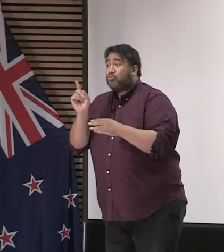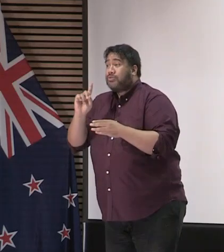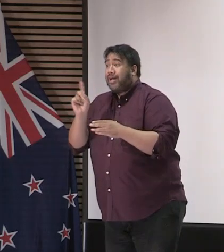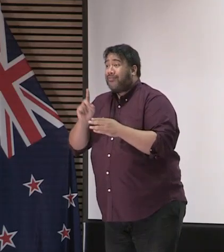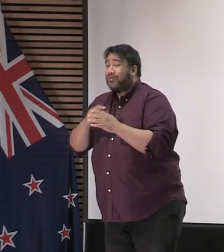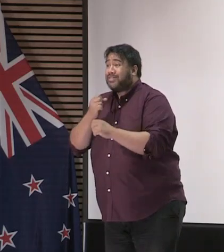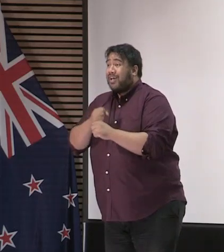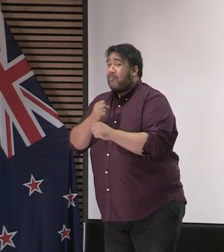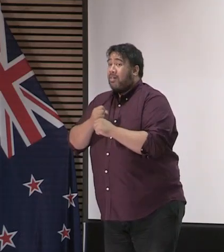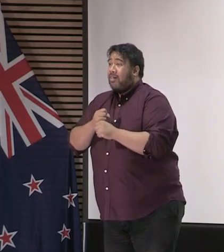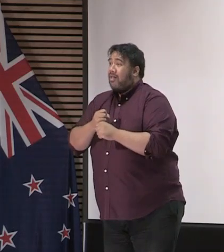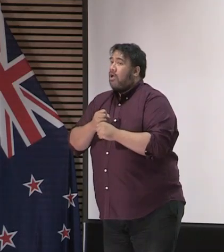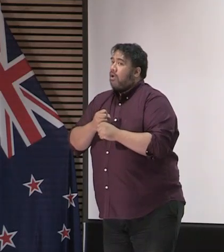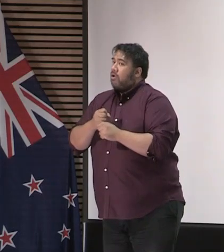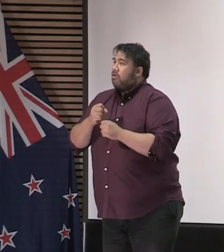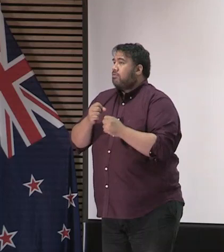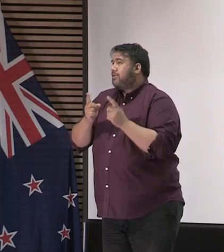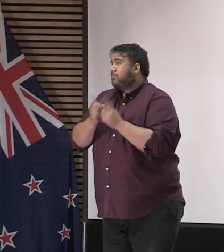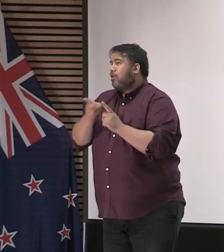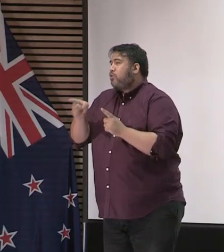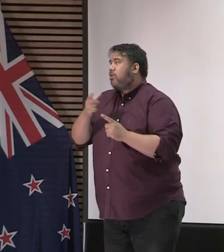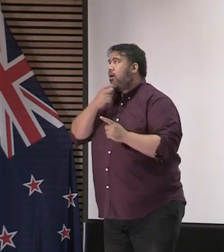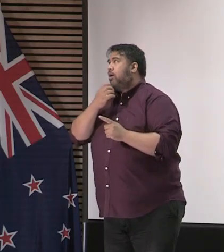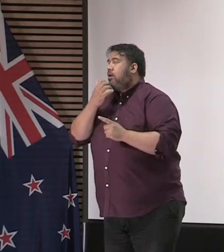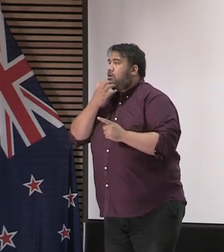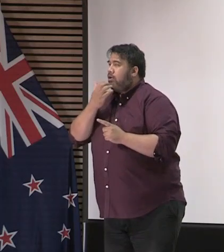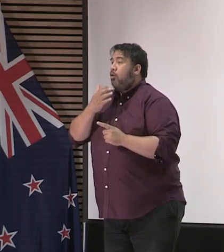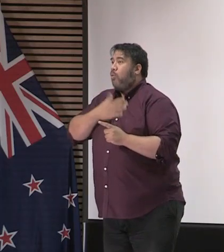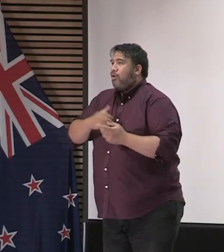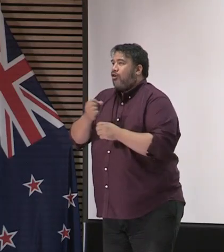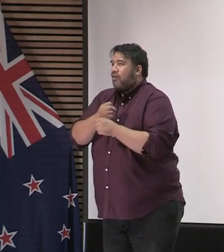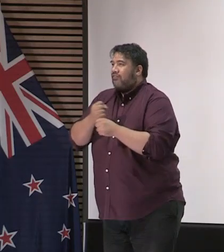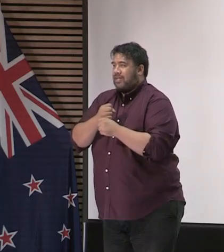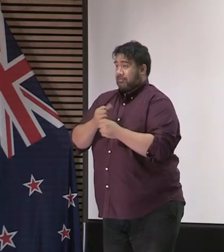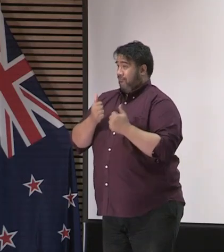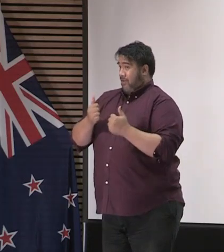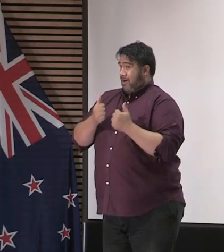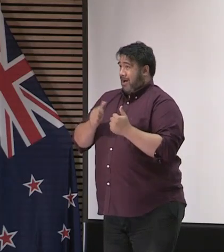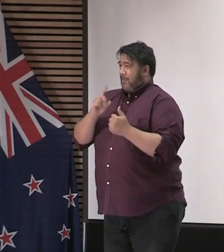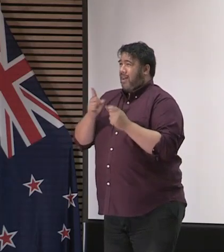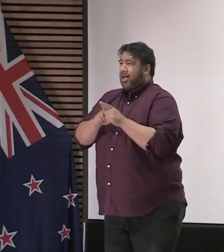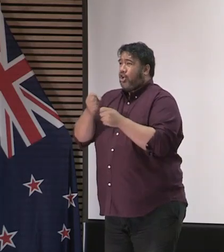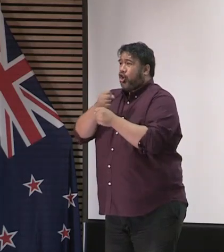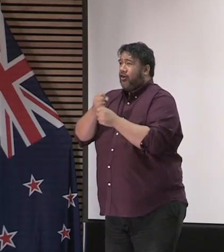distancing and, yes, like many people returning to work or back at work today, I have